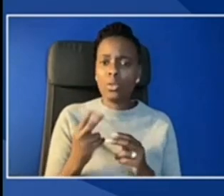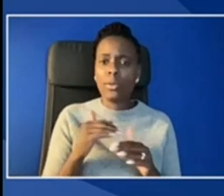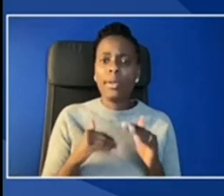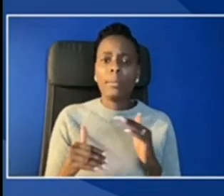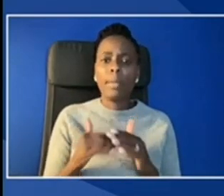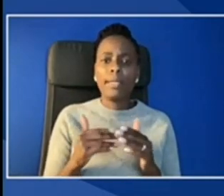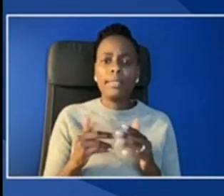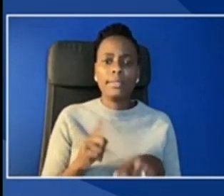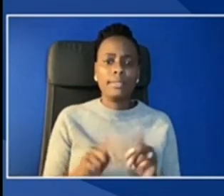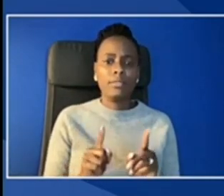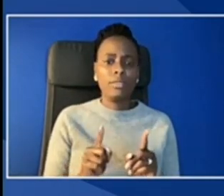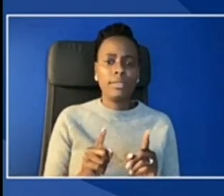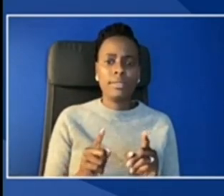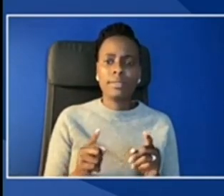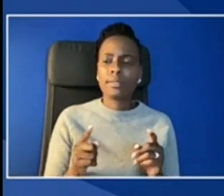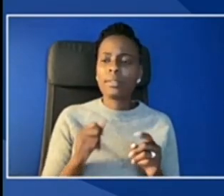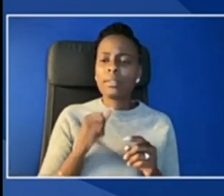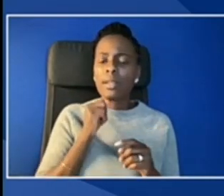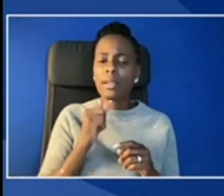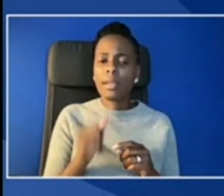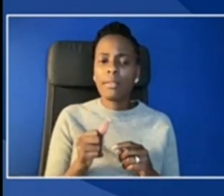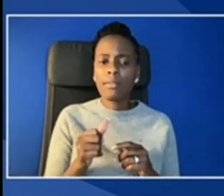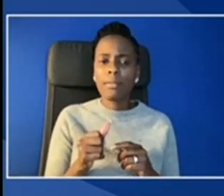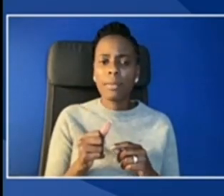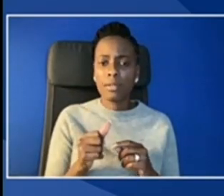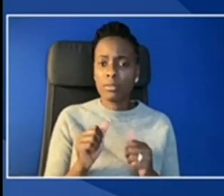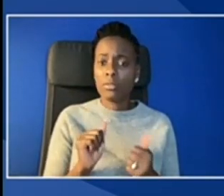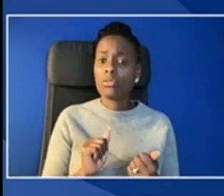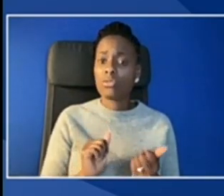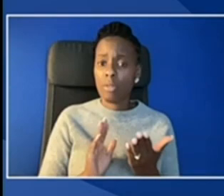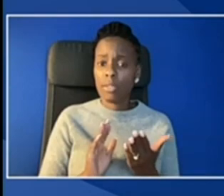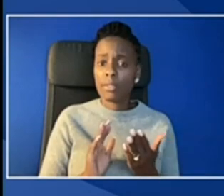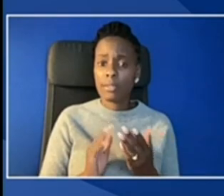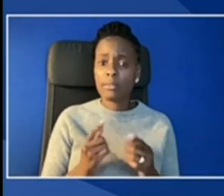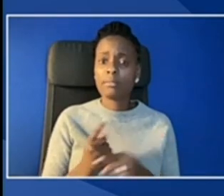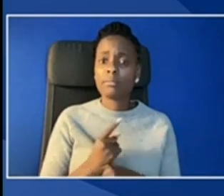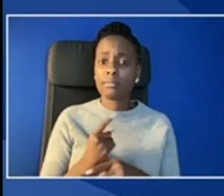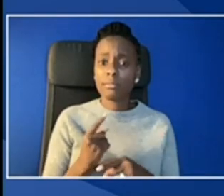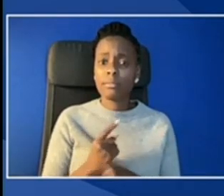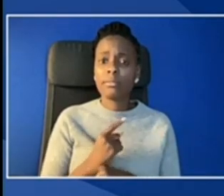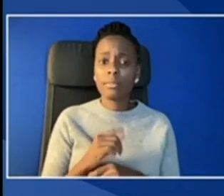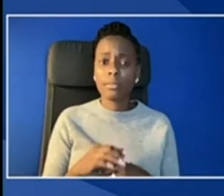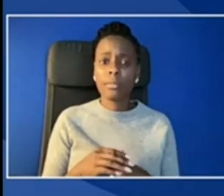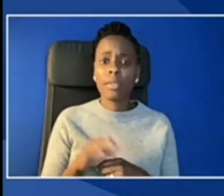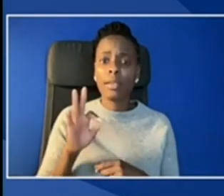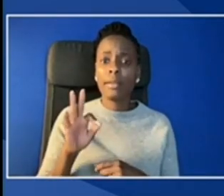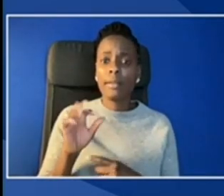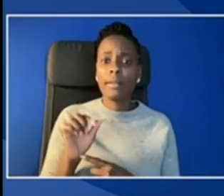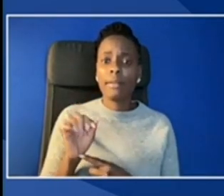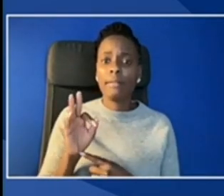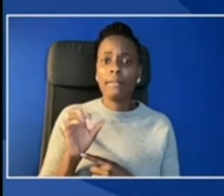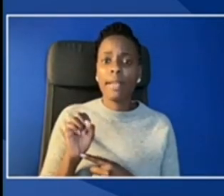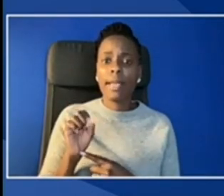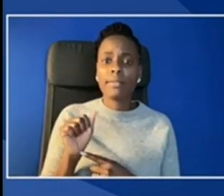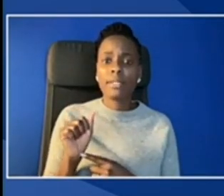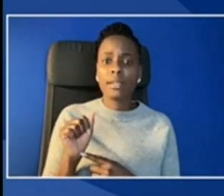have not been adequately addressed from day one, the FAFSA. Almost anybody can get a student loan,